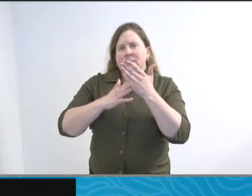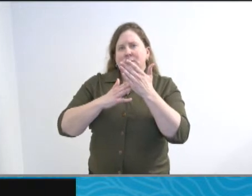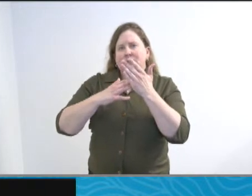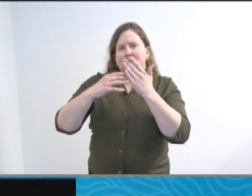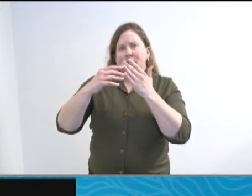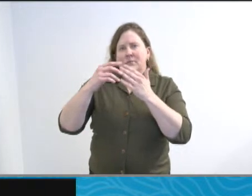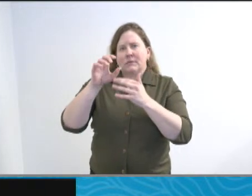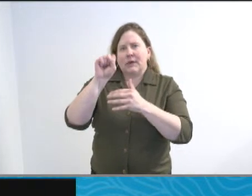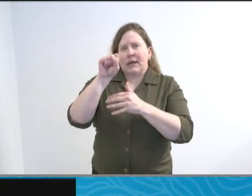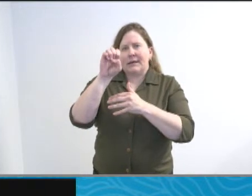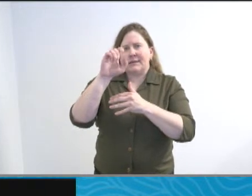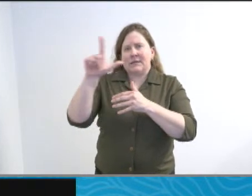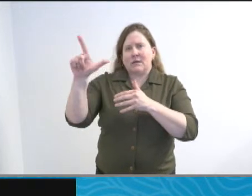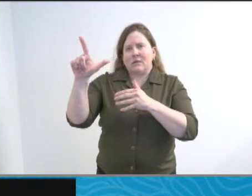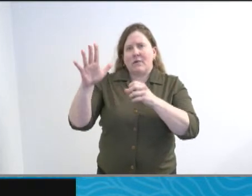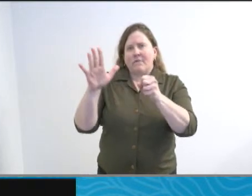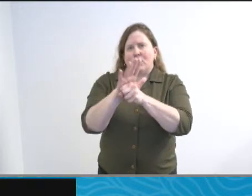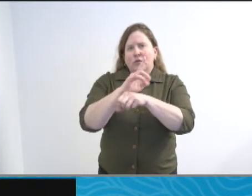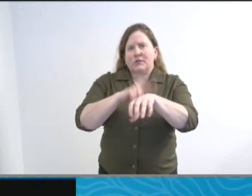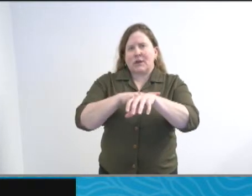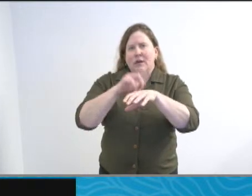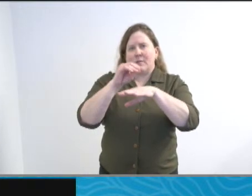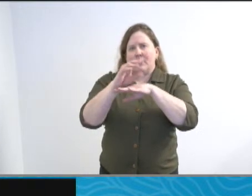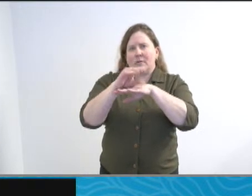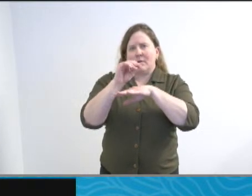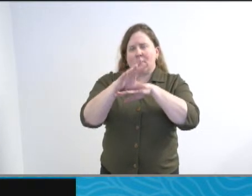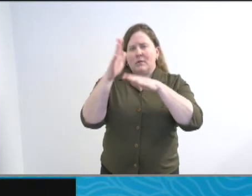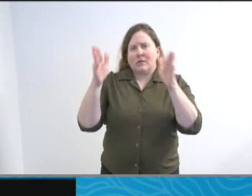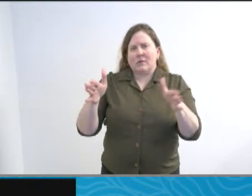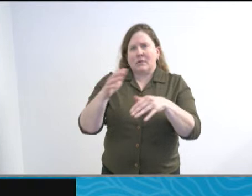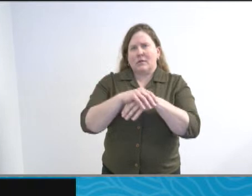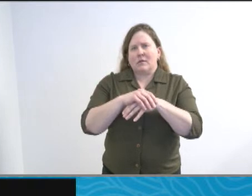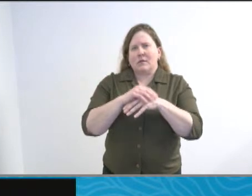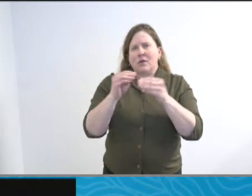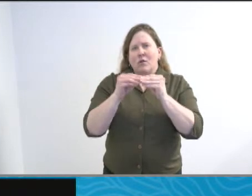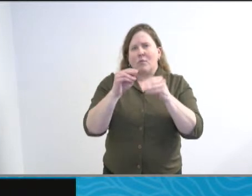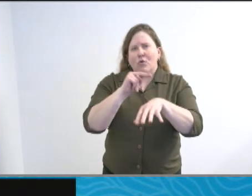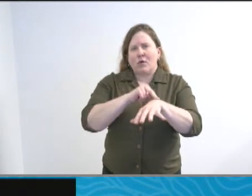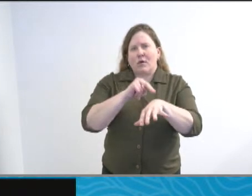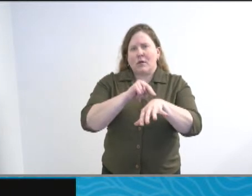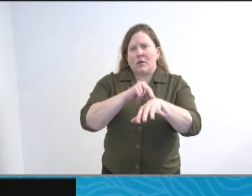SEL full-time counselors and more neuro psychologists and social work services.